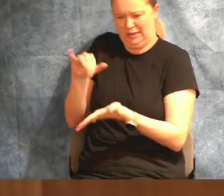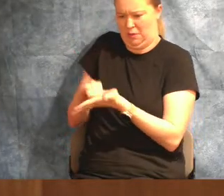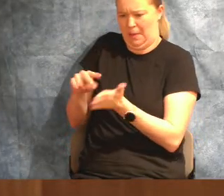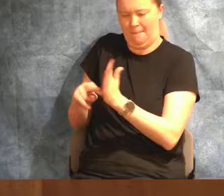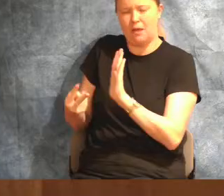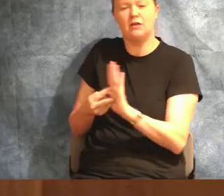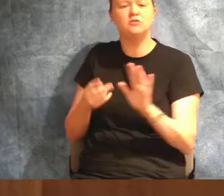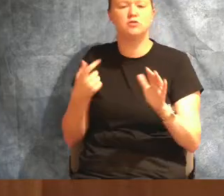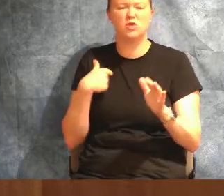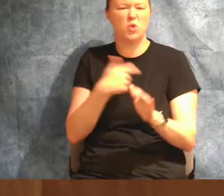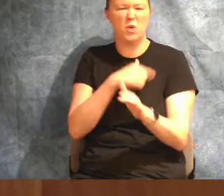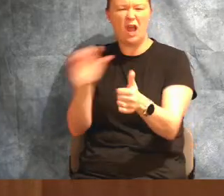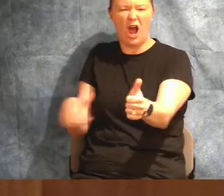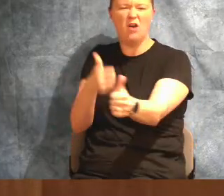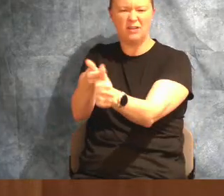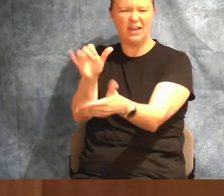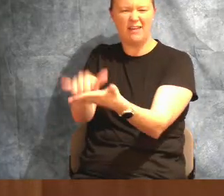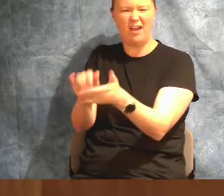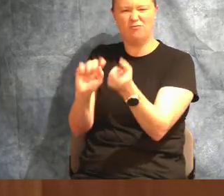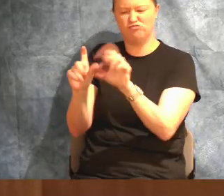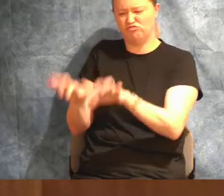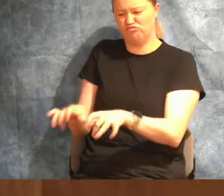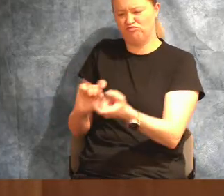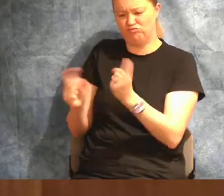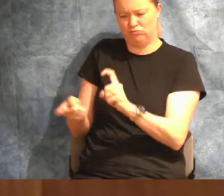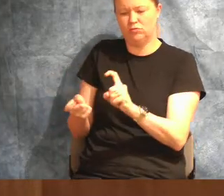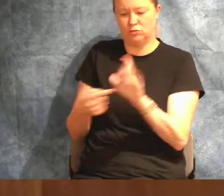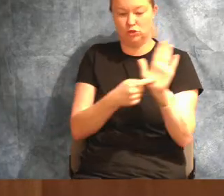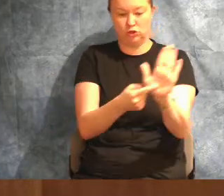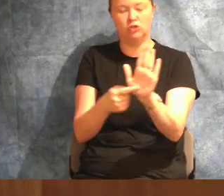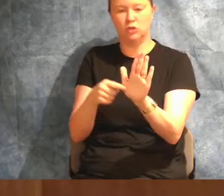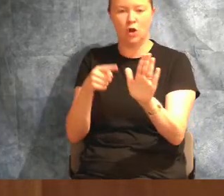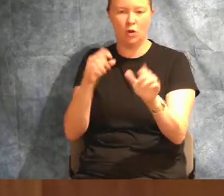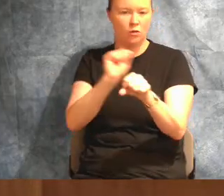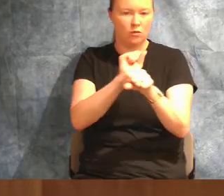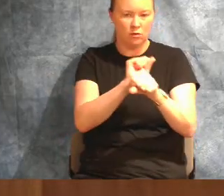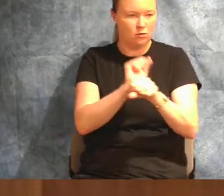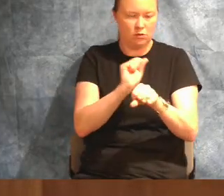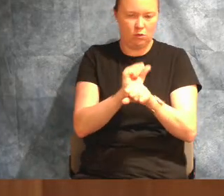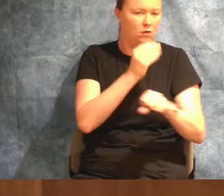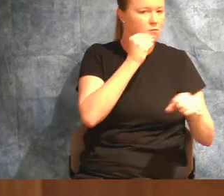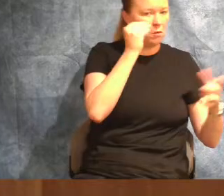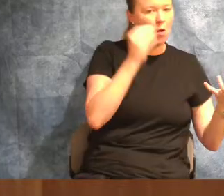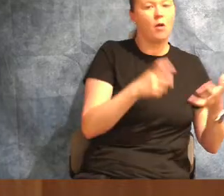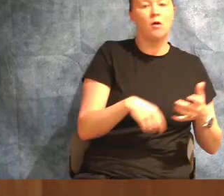So, we just updated that to reflect its remote work. And then obviously, especially postco,